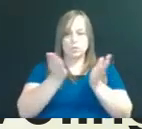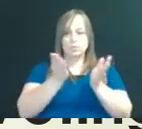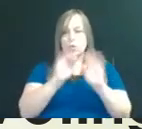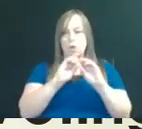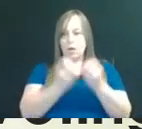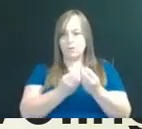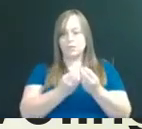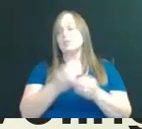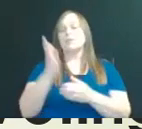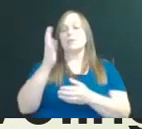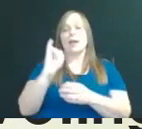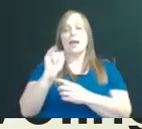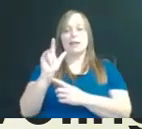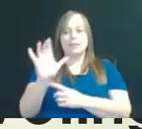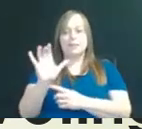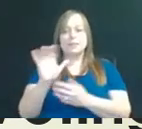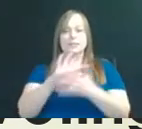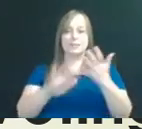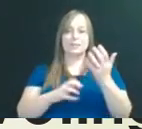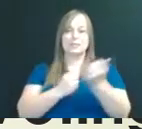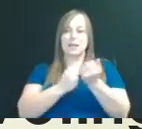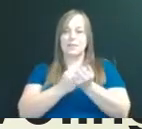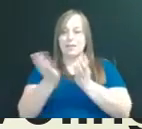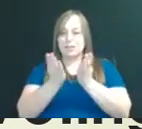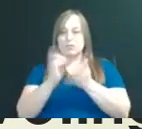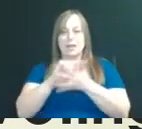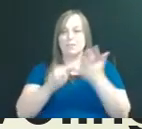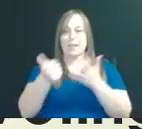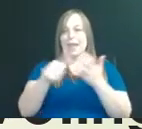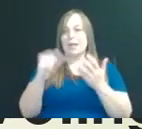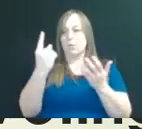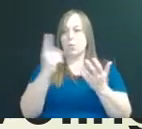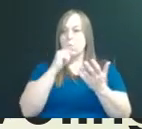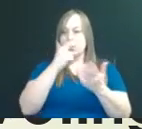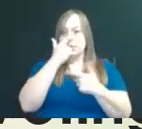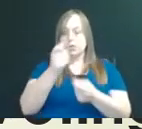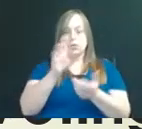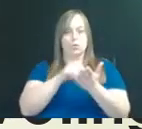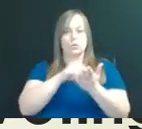independent living centers, self-advocacy groups, really anyone who is interested in learning about voting,